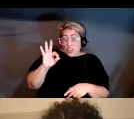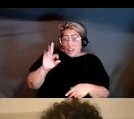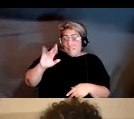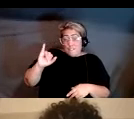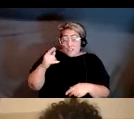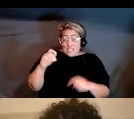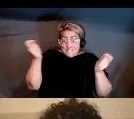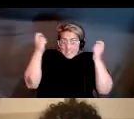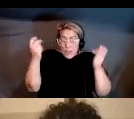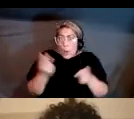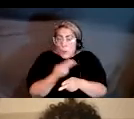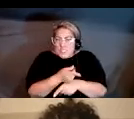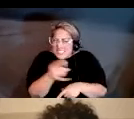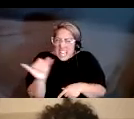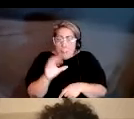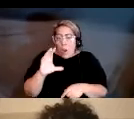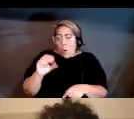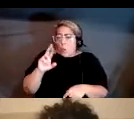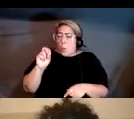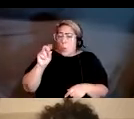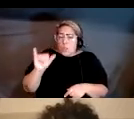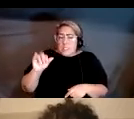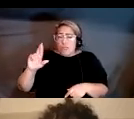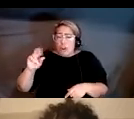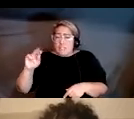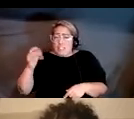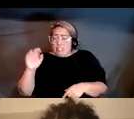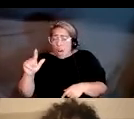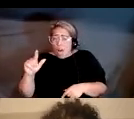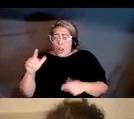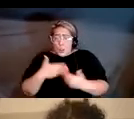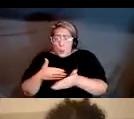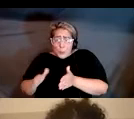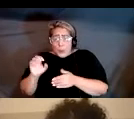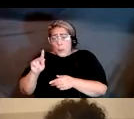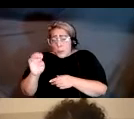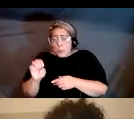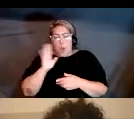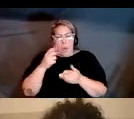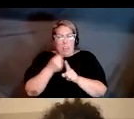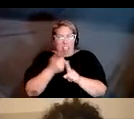filtration regulations. We can talk about that when I finish here.